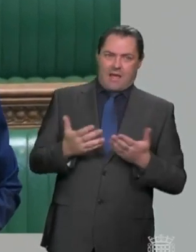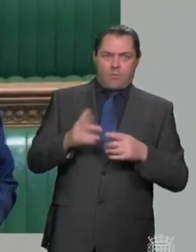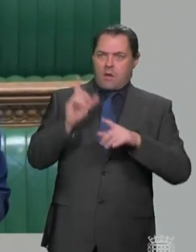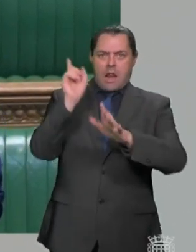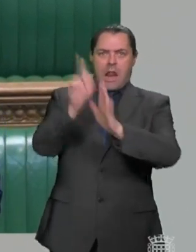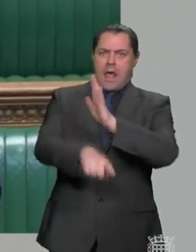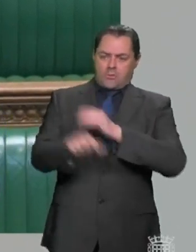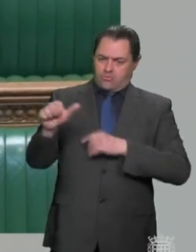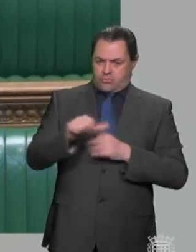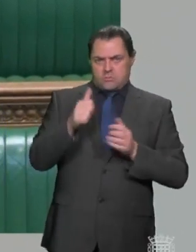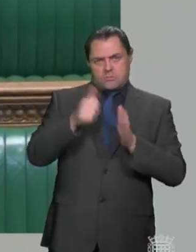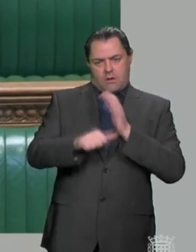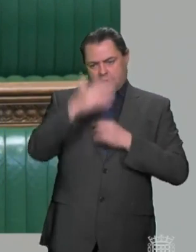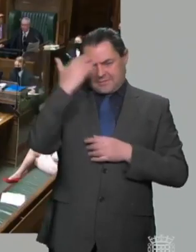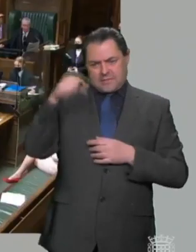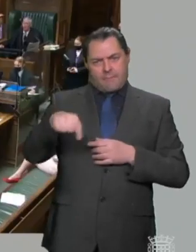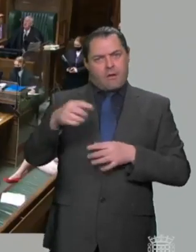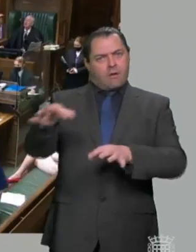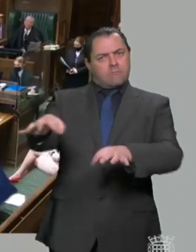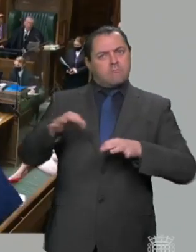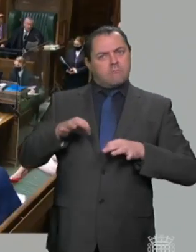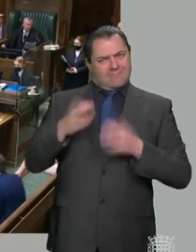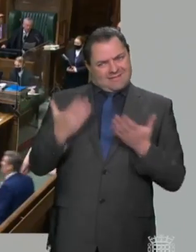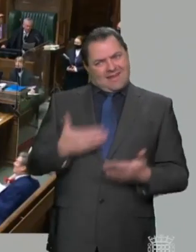summer and as soon as possible? >> The Prime Minister